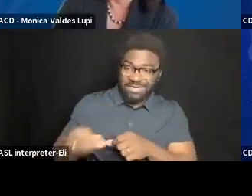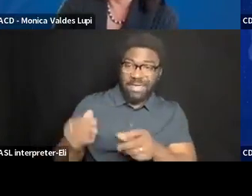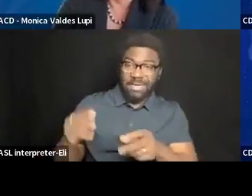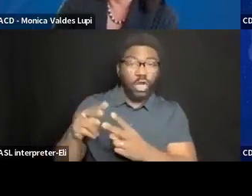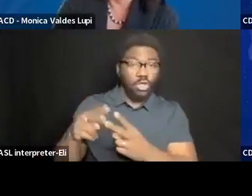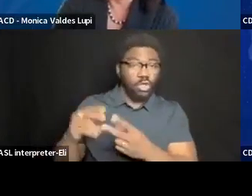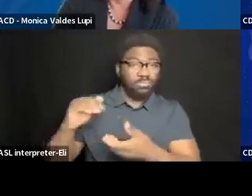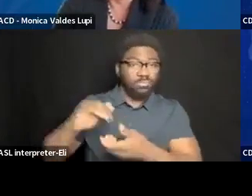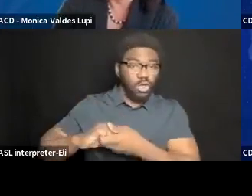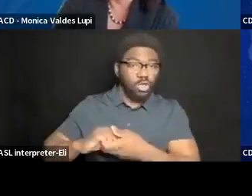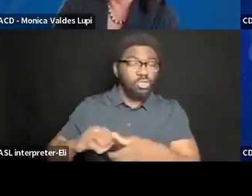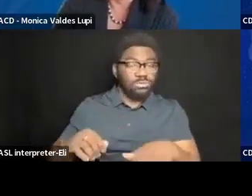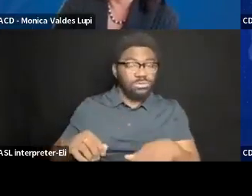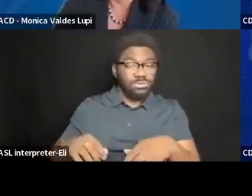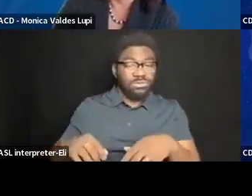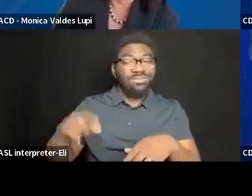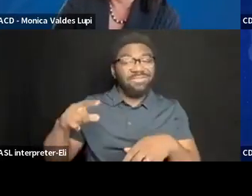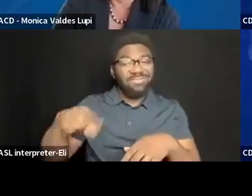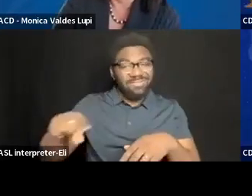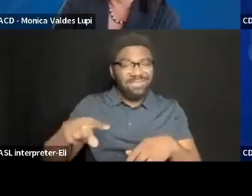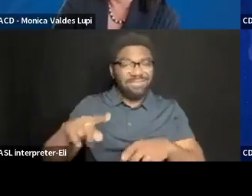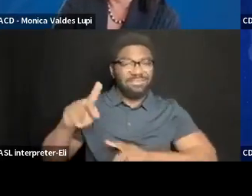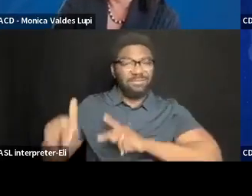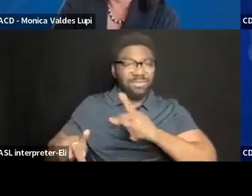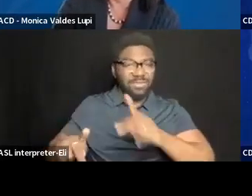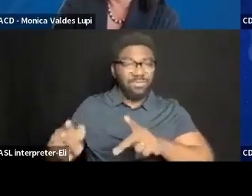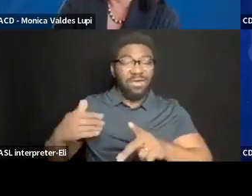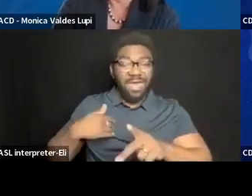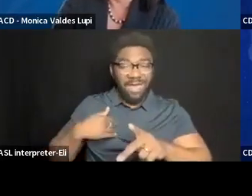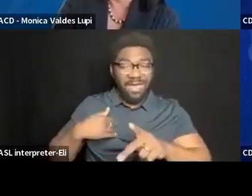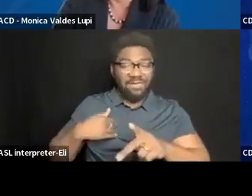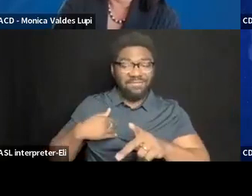that these partners actually will be sub-awarding